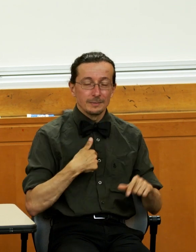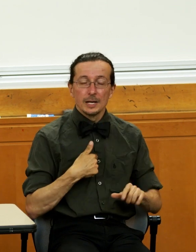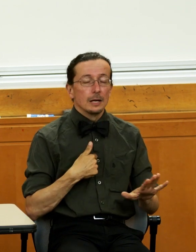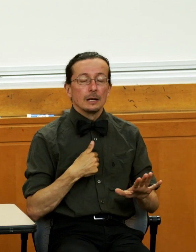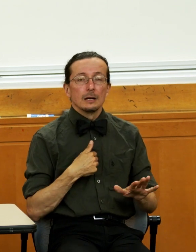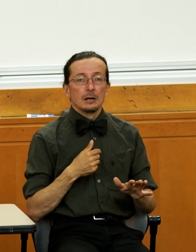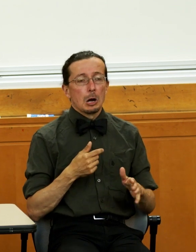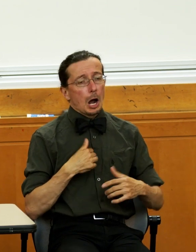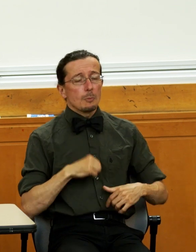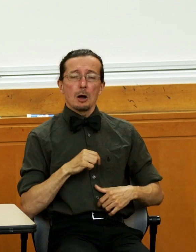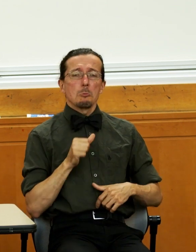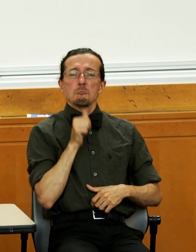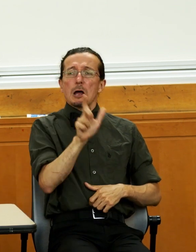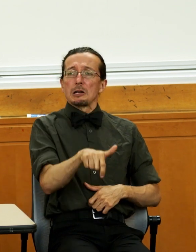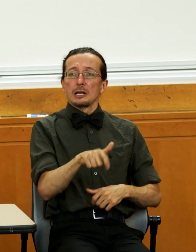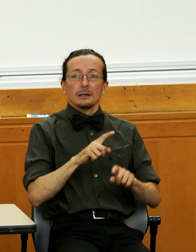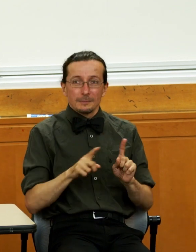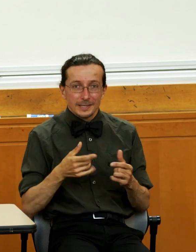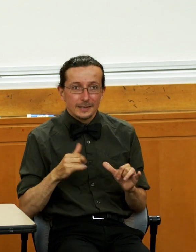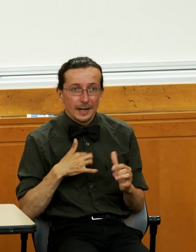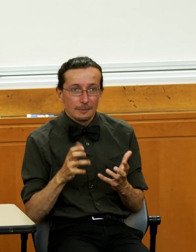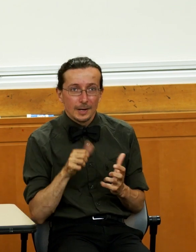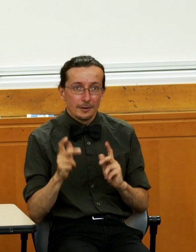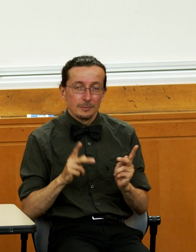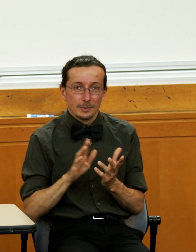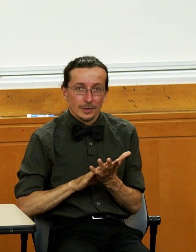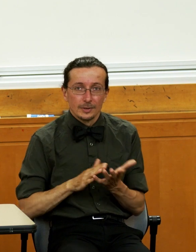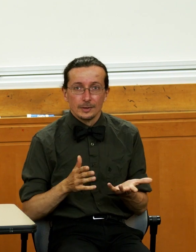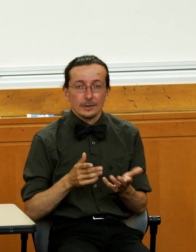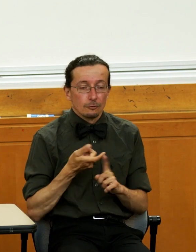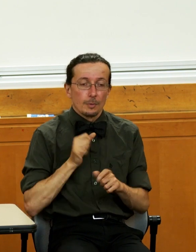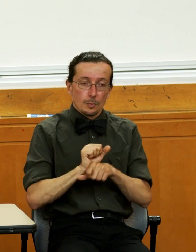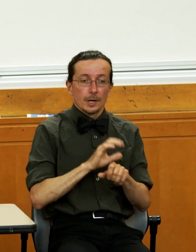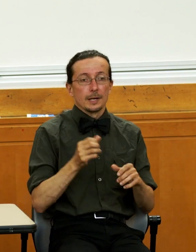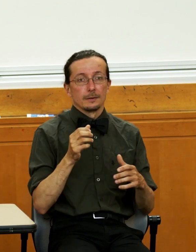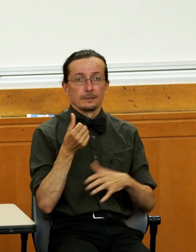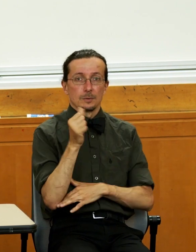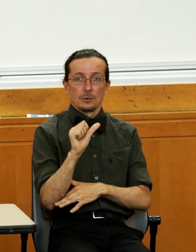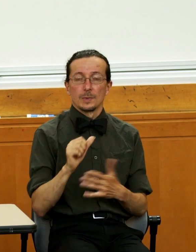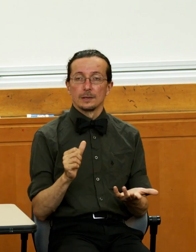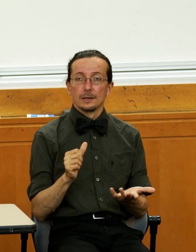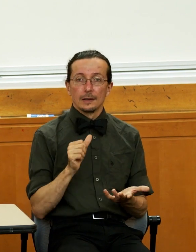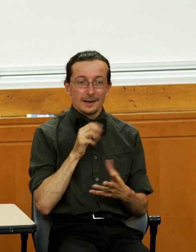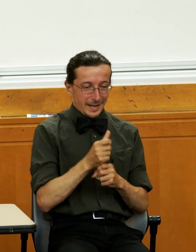the societal others, from the work and from the movement. Not getting it, even from a relatively